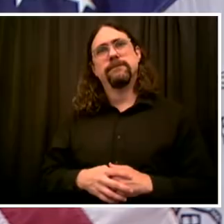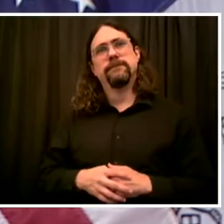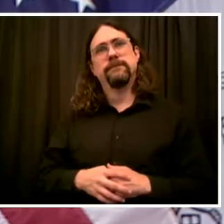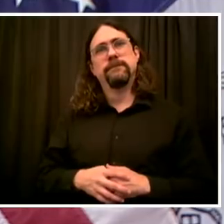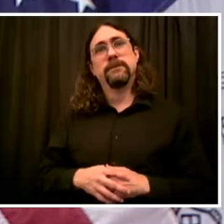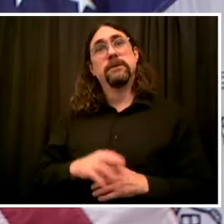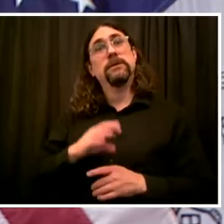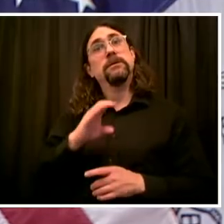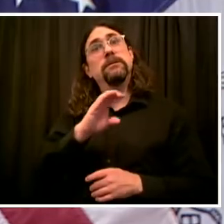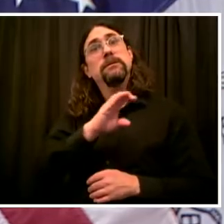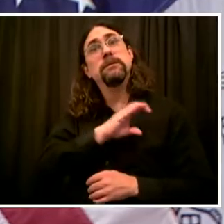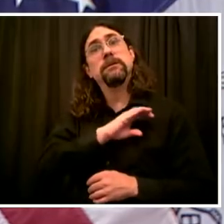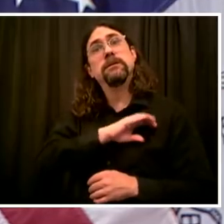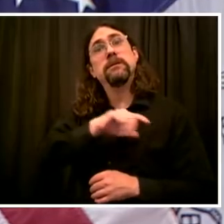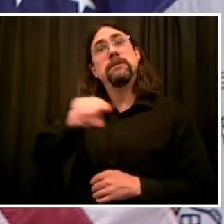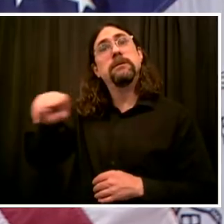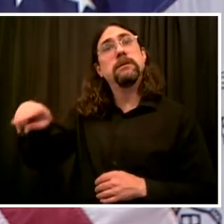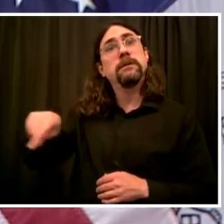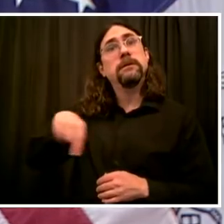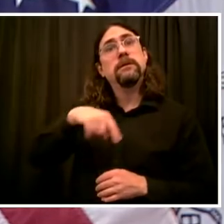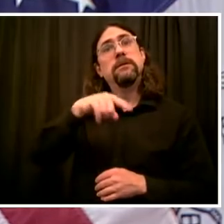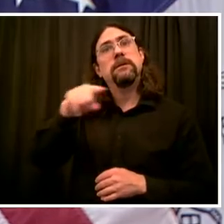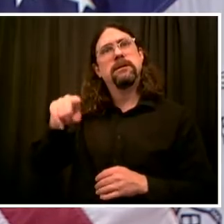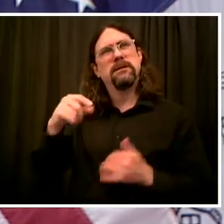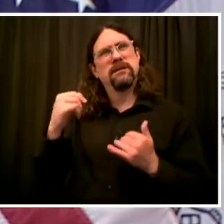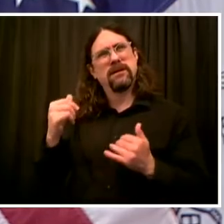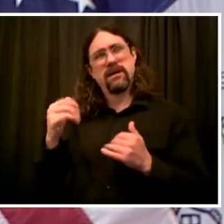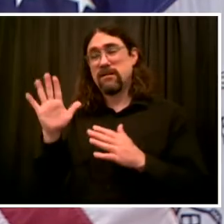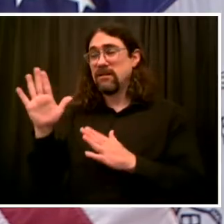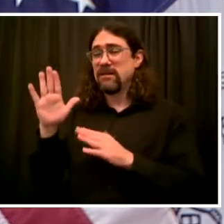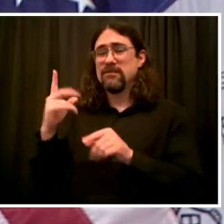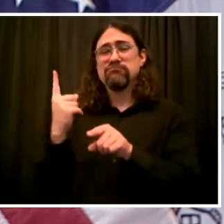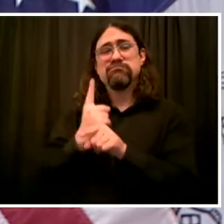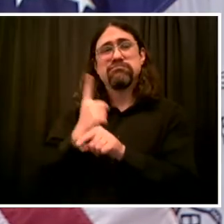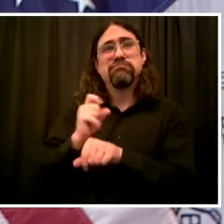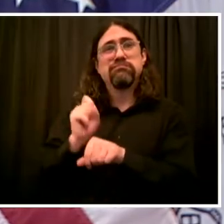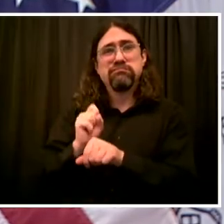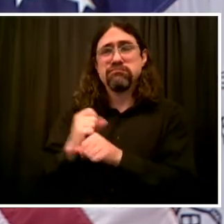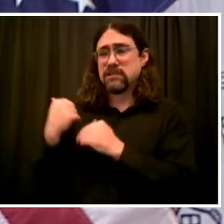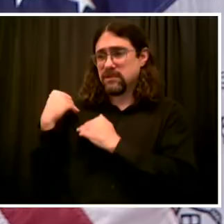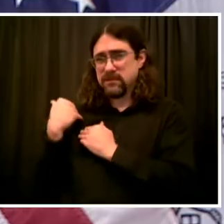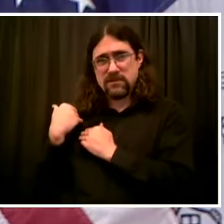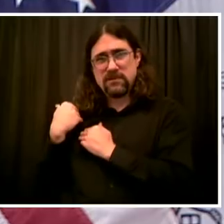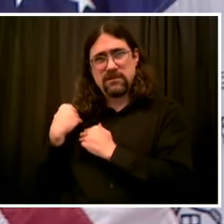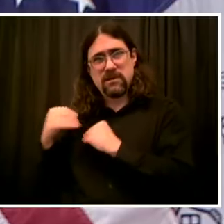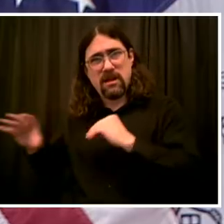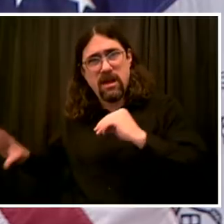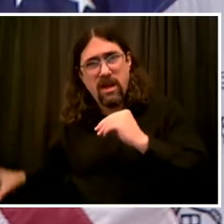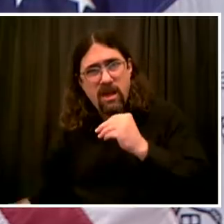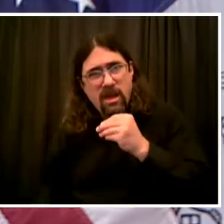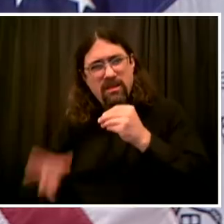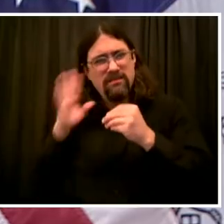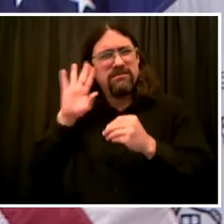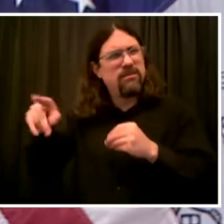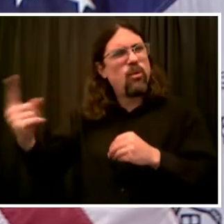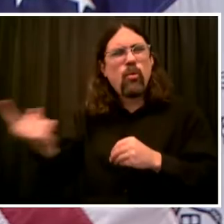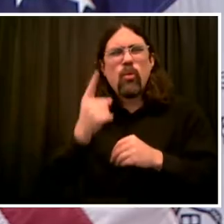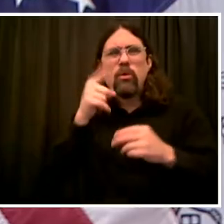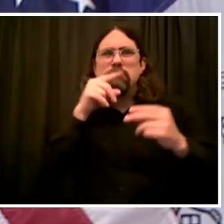ATMOSPHERE. FIGURING OUT ALL THE NORMAL CHALLENGES